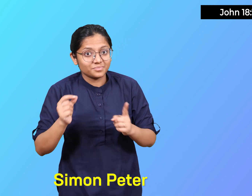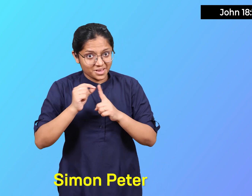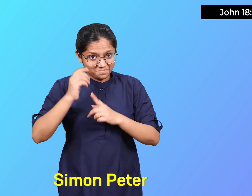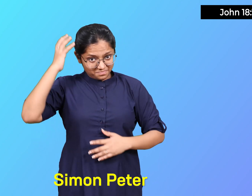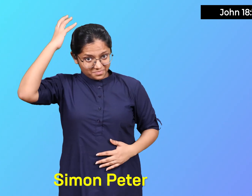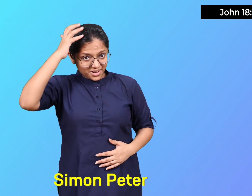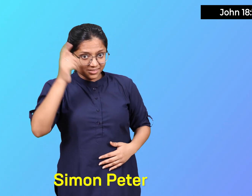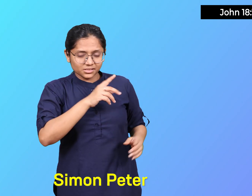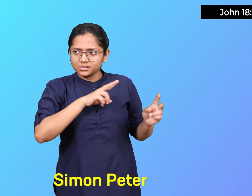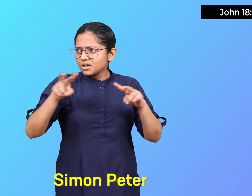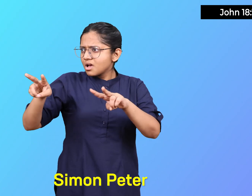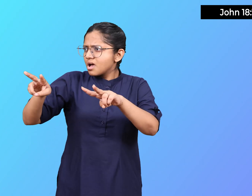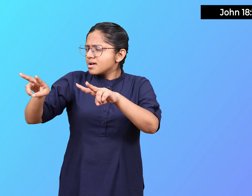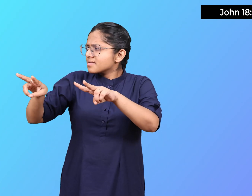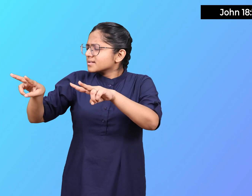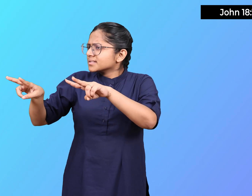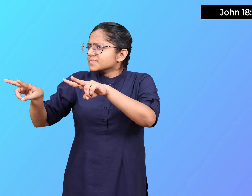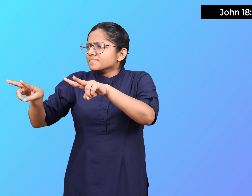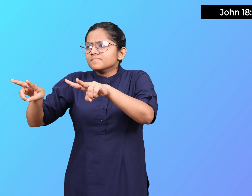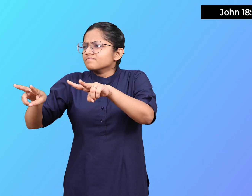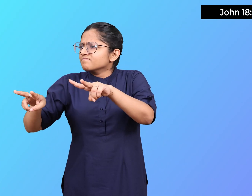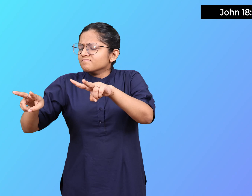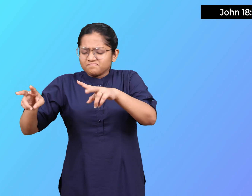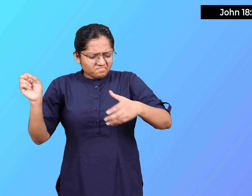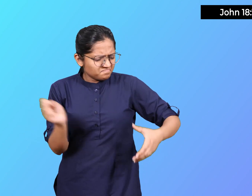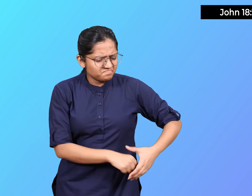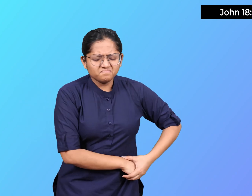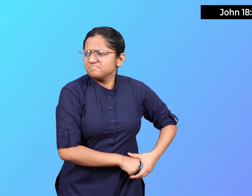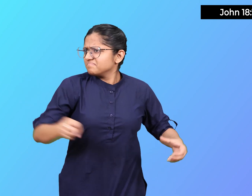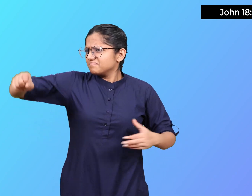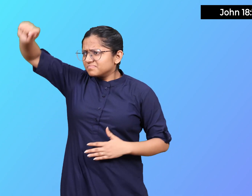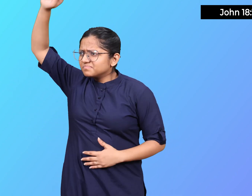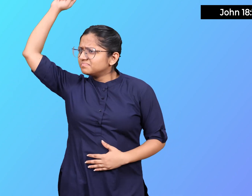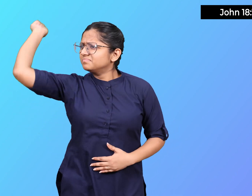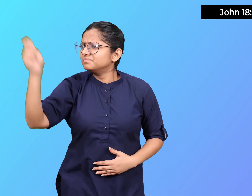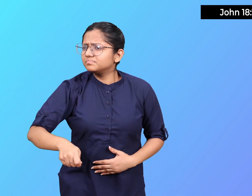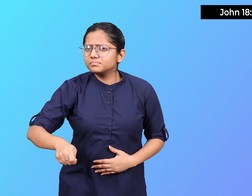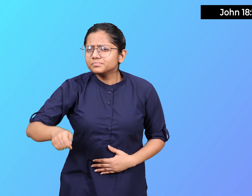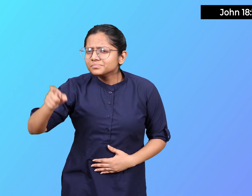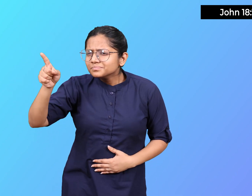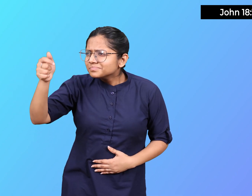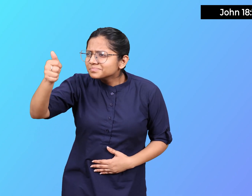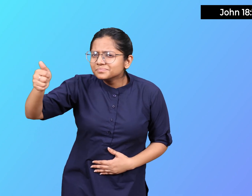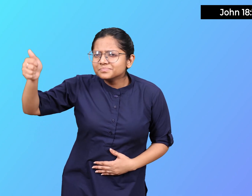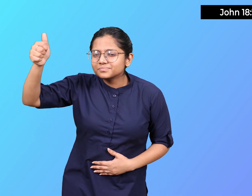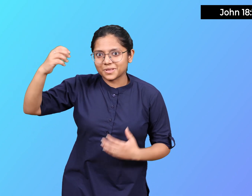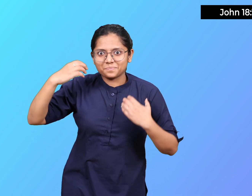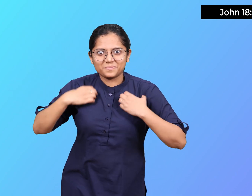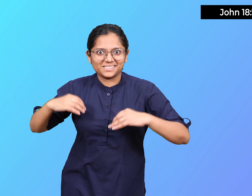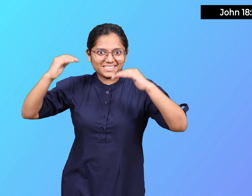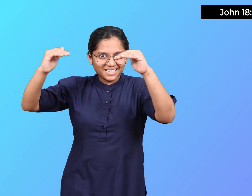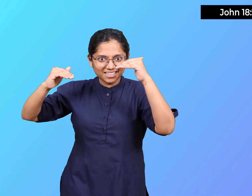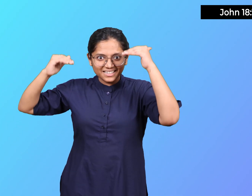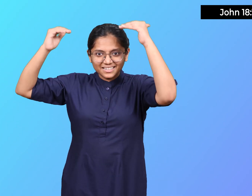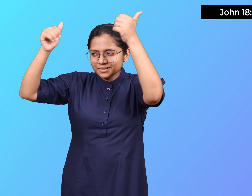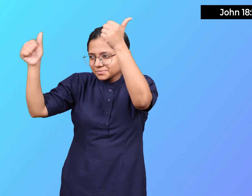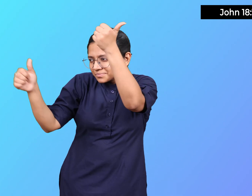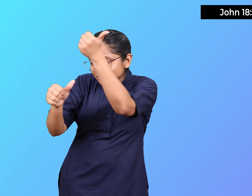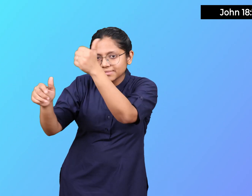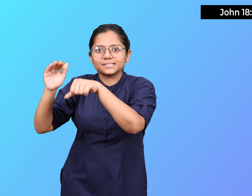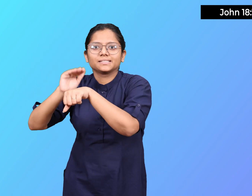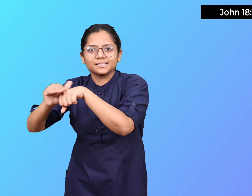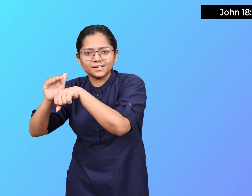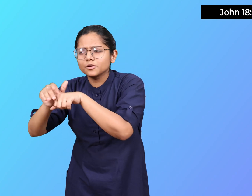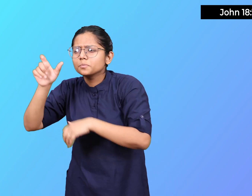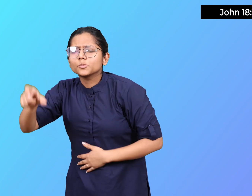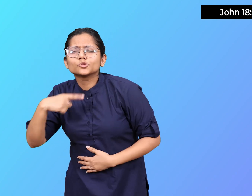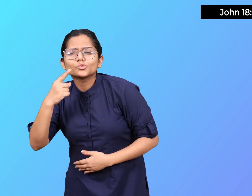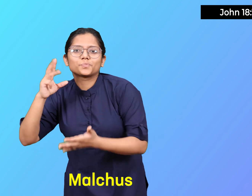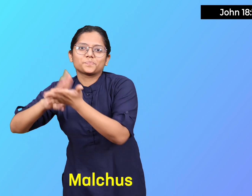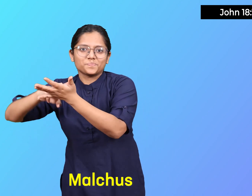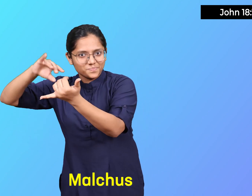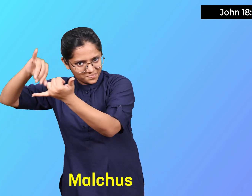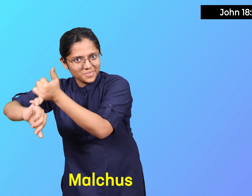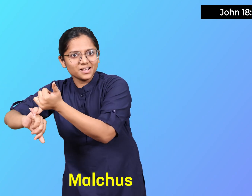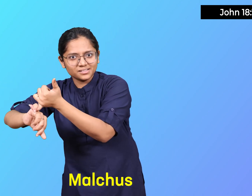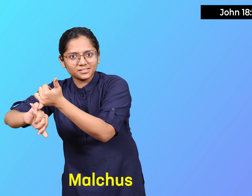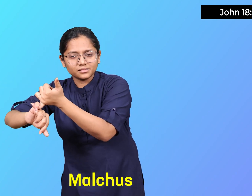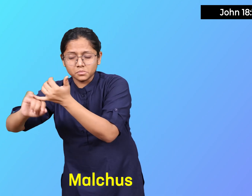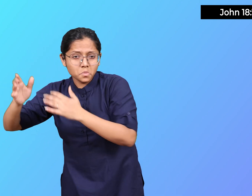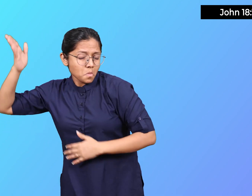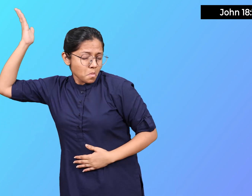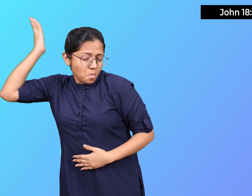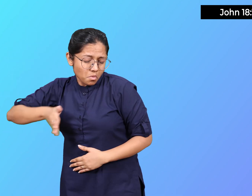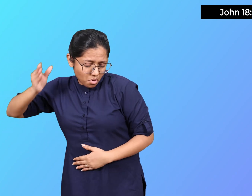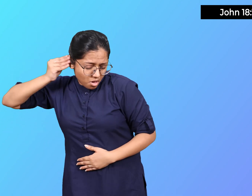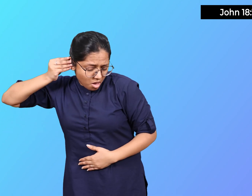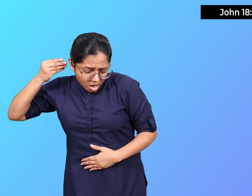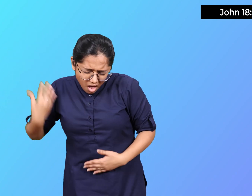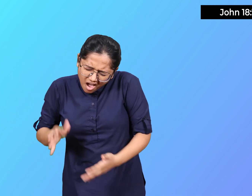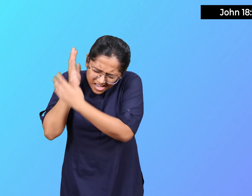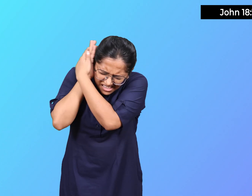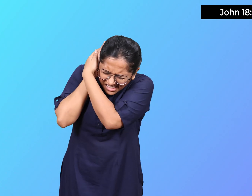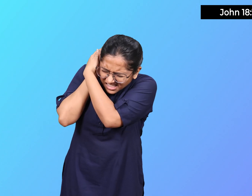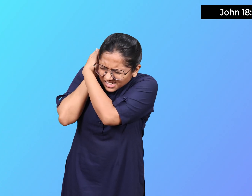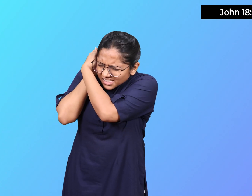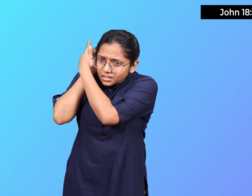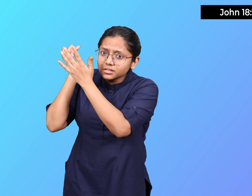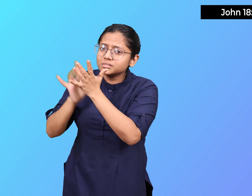Simon Peter had a sword, which he pulled out. He struck the servant of the high priest and cut off his right ear. (The servant’s name was Malchus.)